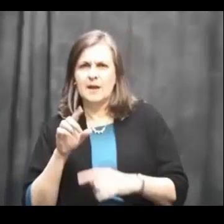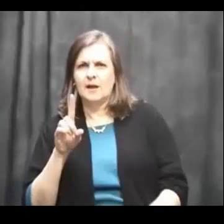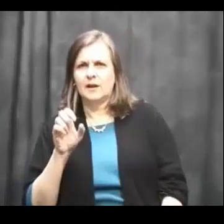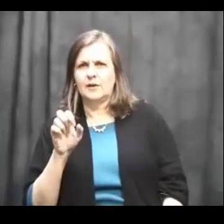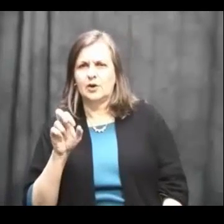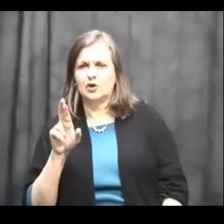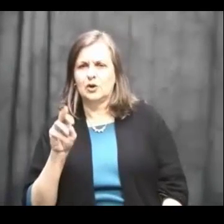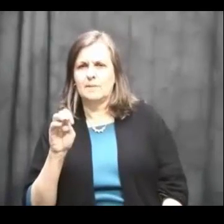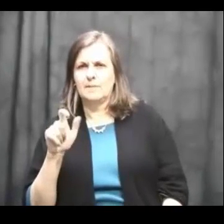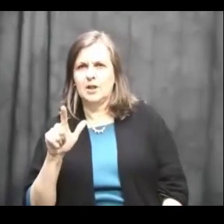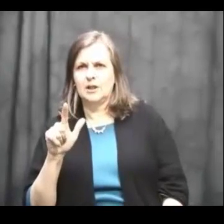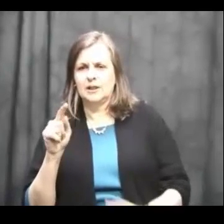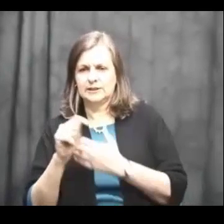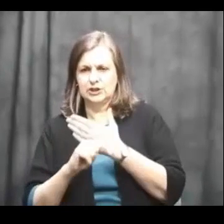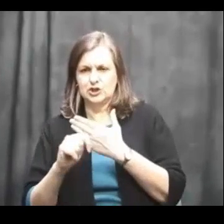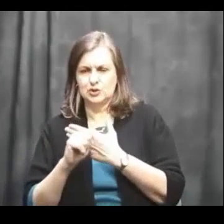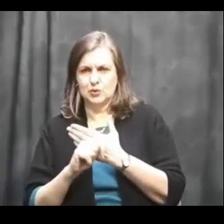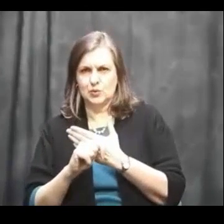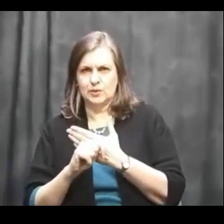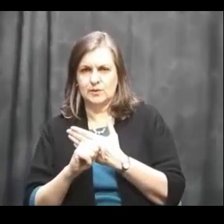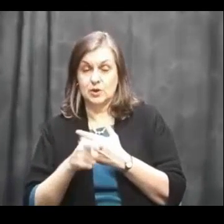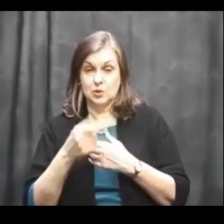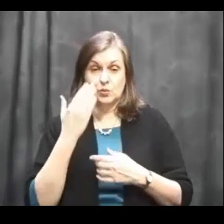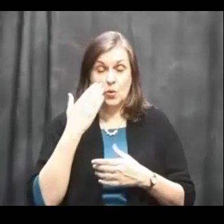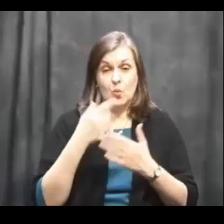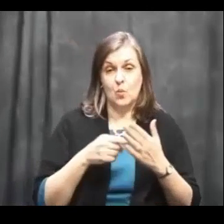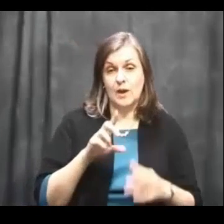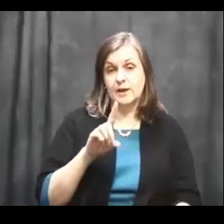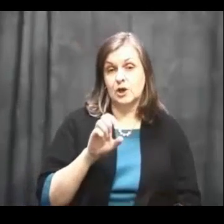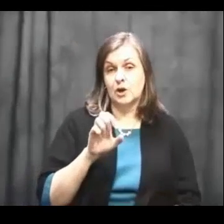we've talked about dermal tissue in plants -- you know what dermal tissue is in you I hope if you don't remember what it is in plants.